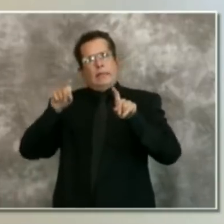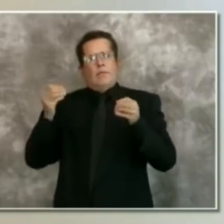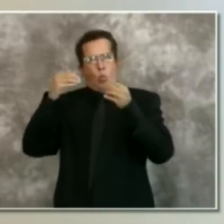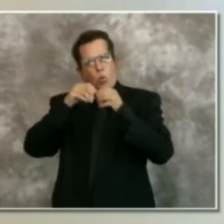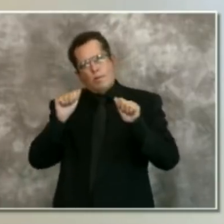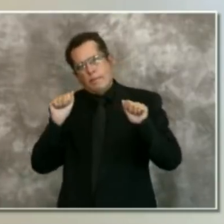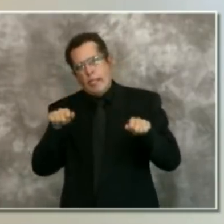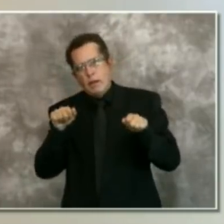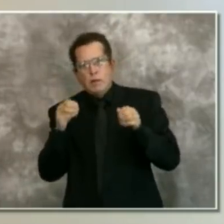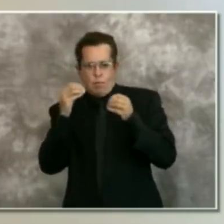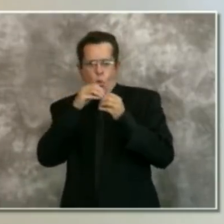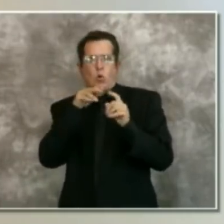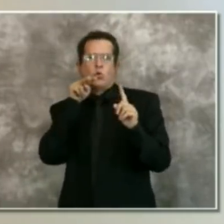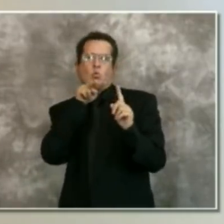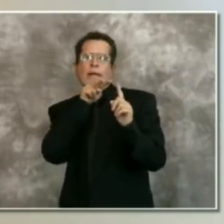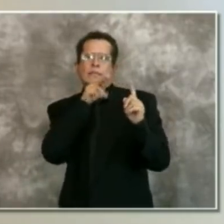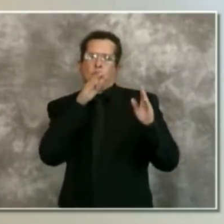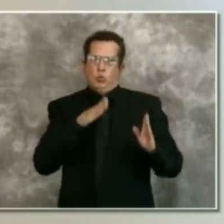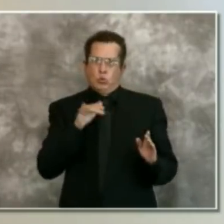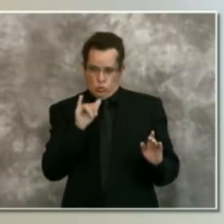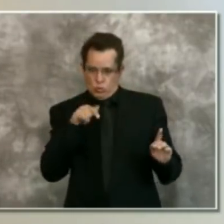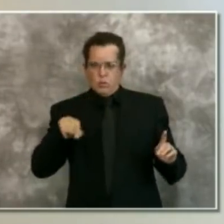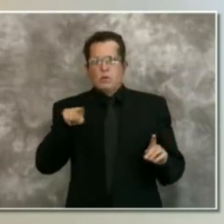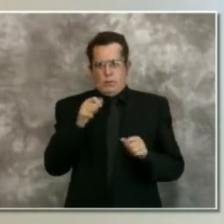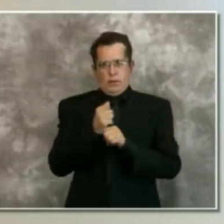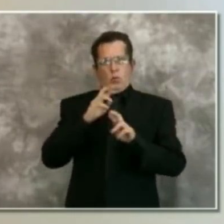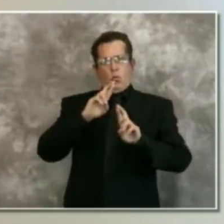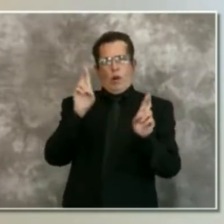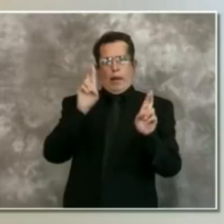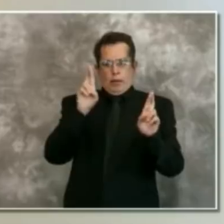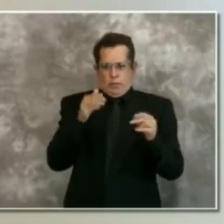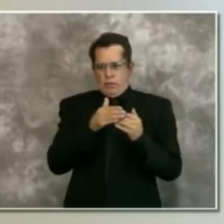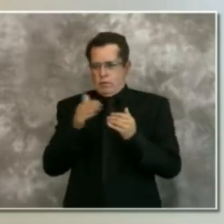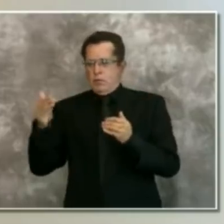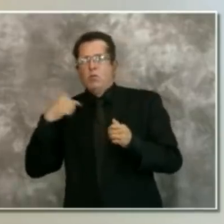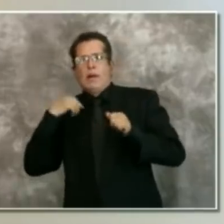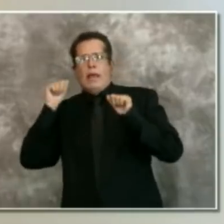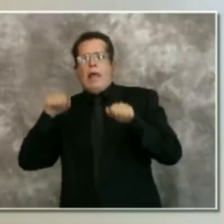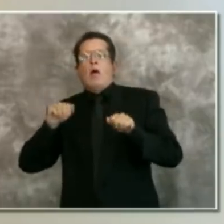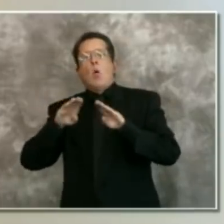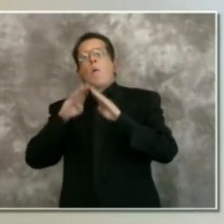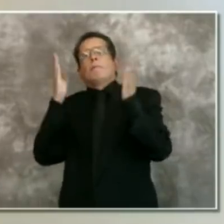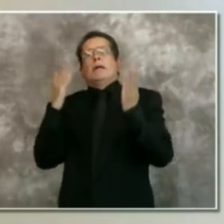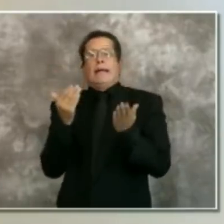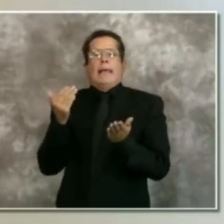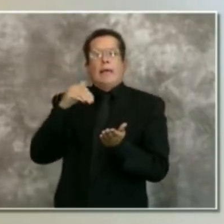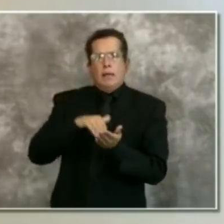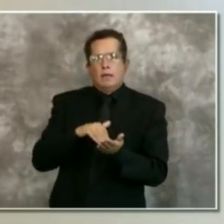SUPPLY OF PERSONAL PROTECTIVE EQUIPMENT OR VENTILATORS WE INCREASED OUR CAP THINK ABOUT